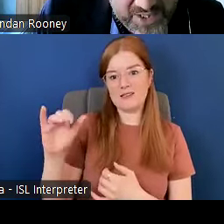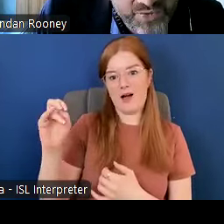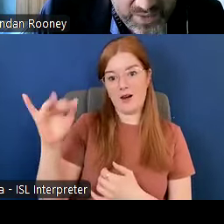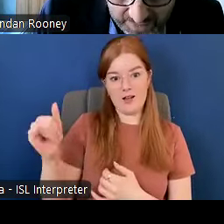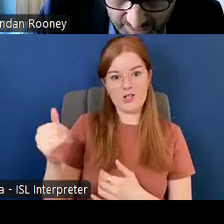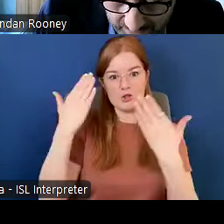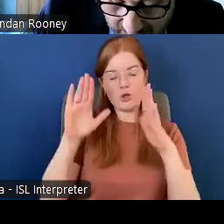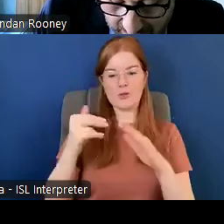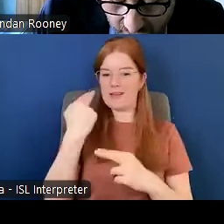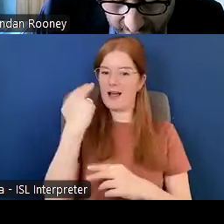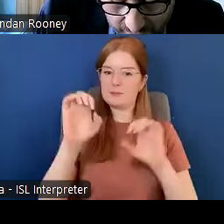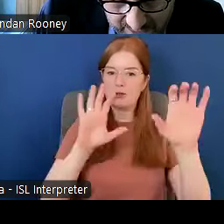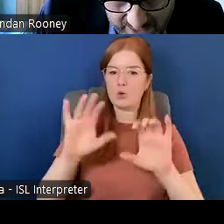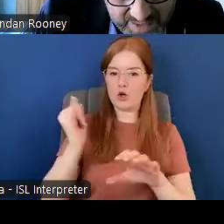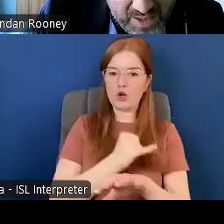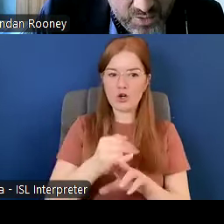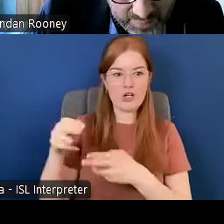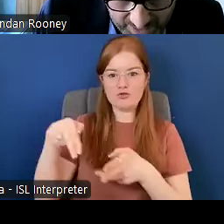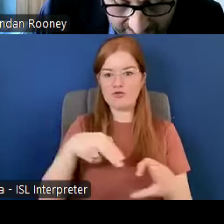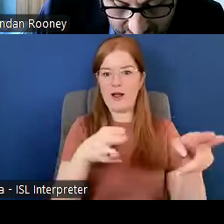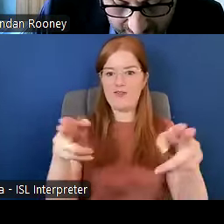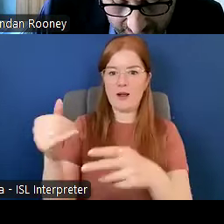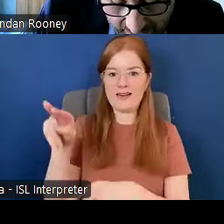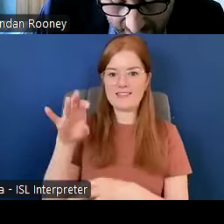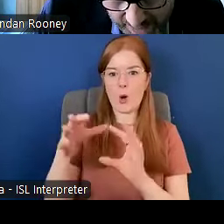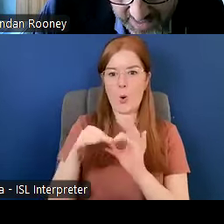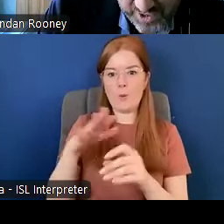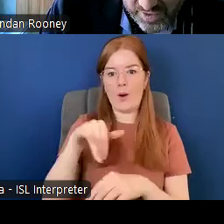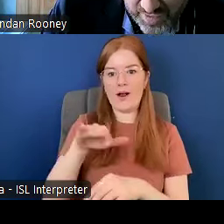patchwork of colour the driveway to Nancy's home in Leixlip and bears a strong